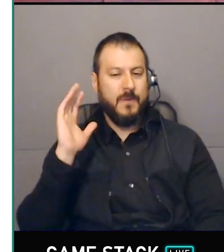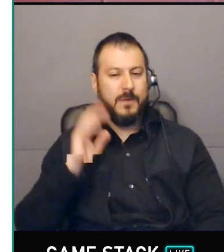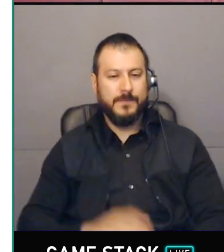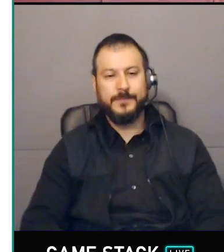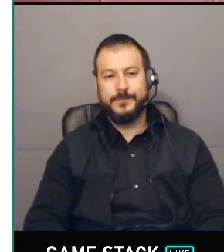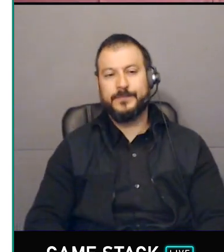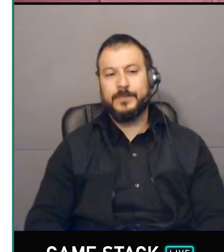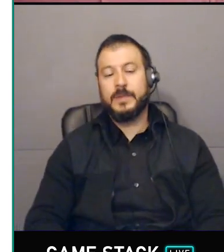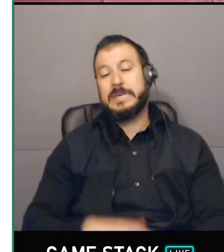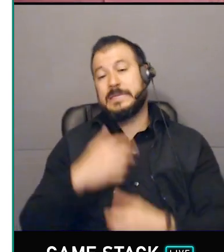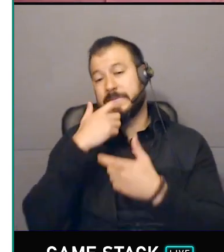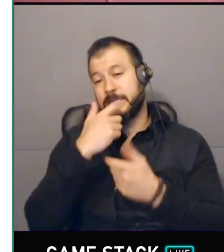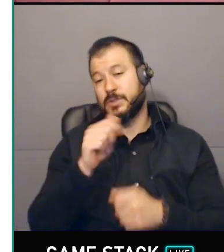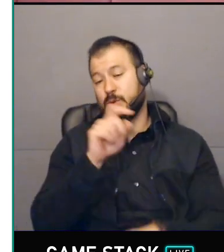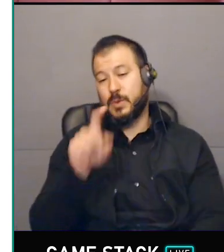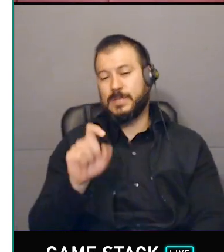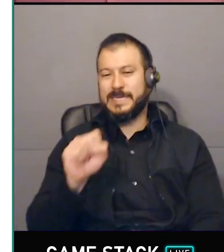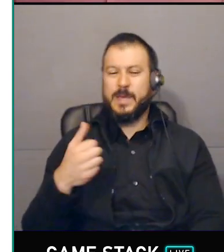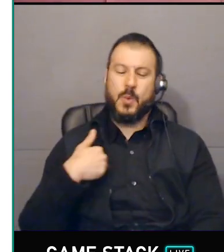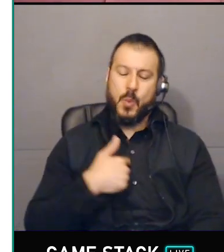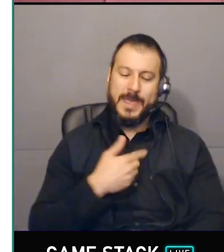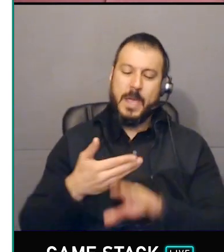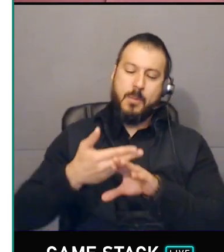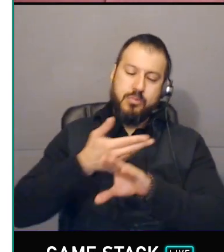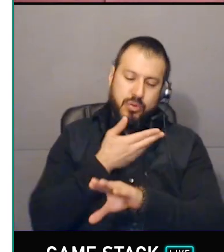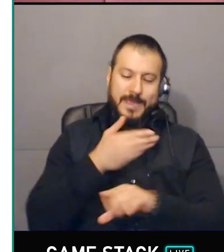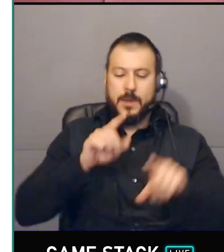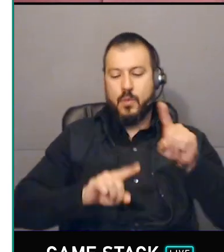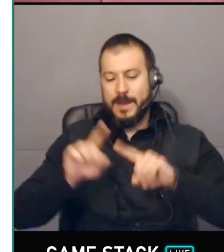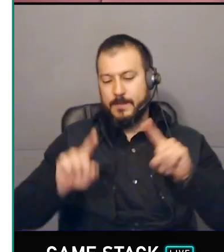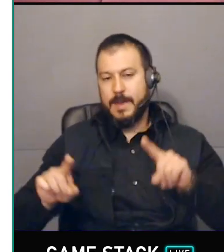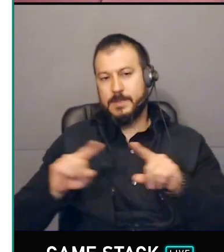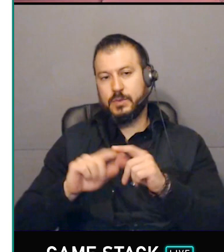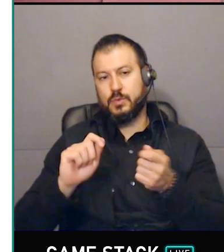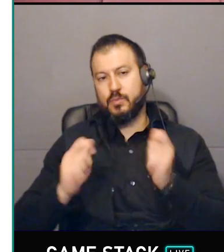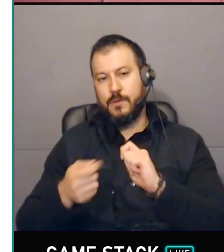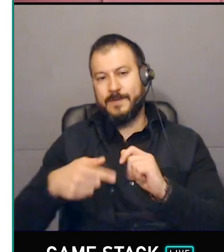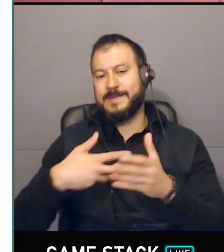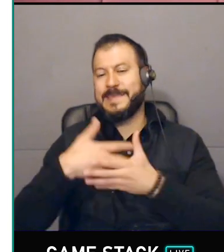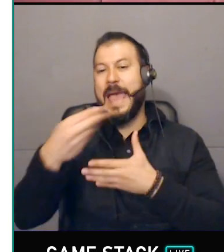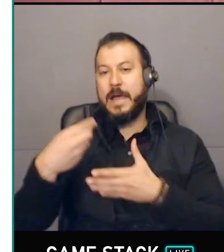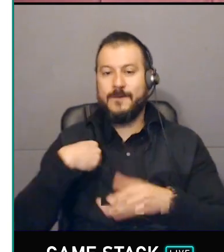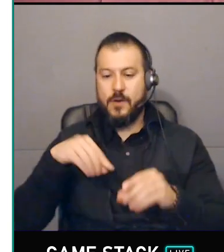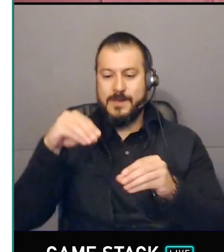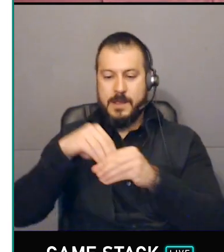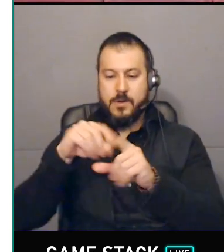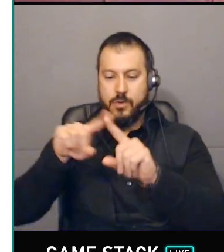So an interesting question is, can we pre-randomize to move this incoherency out of our inner loop?